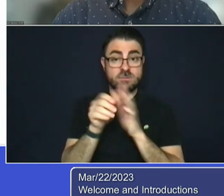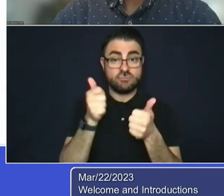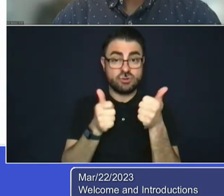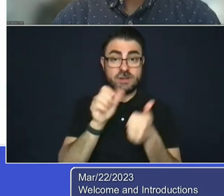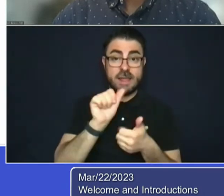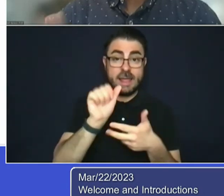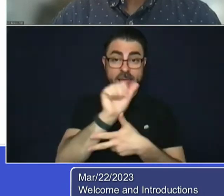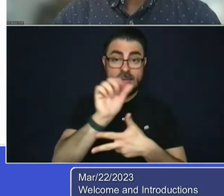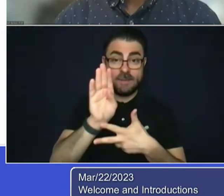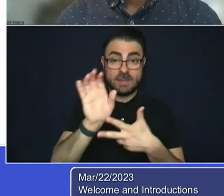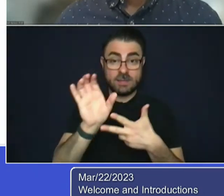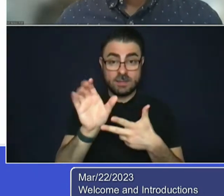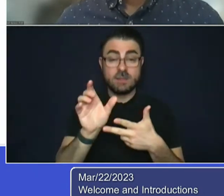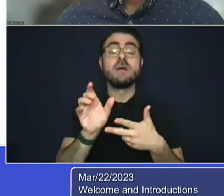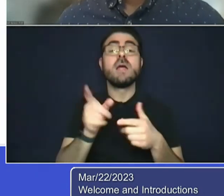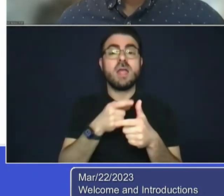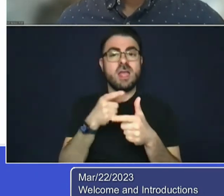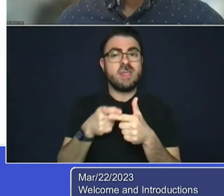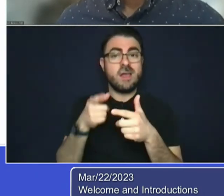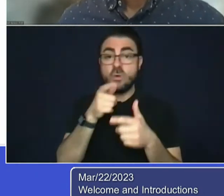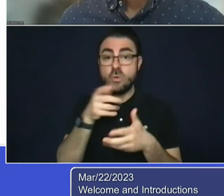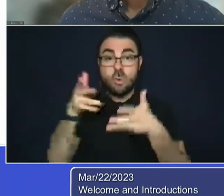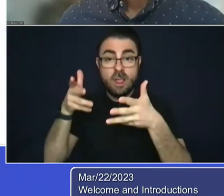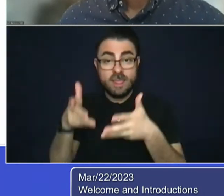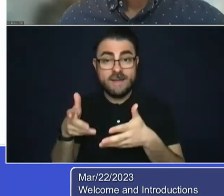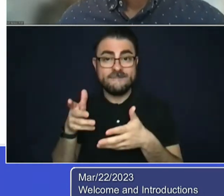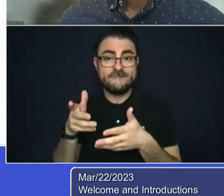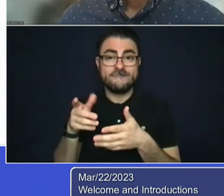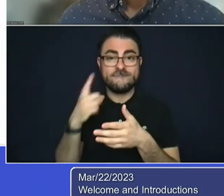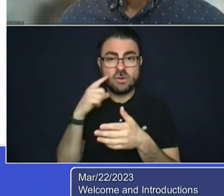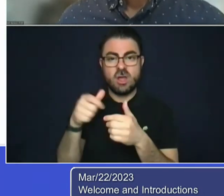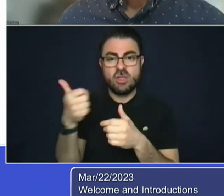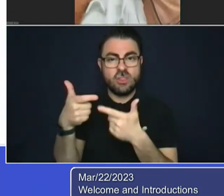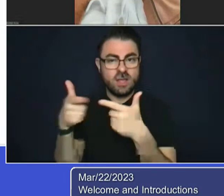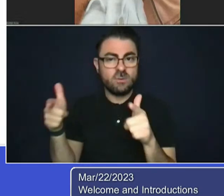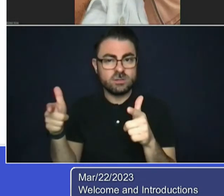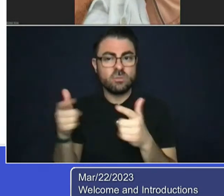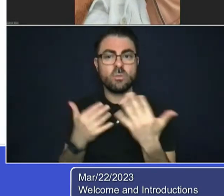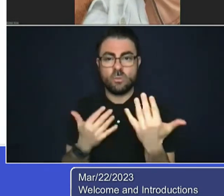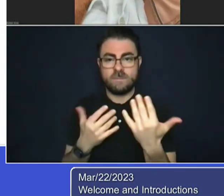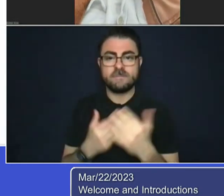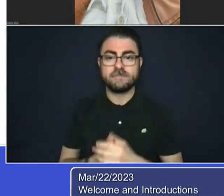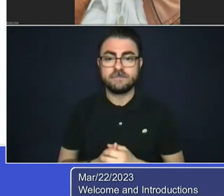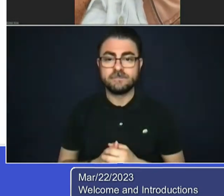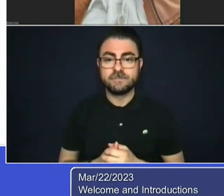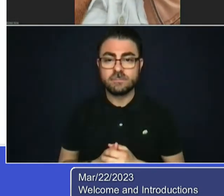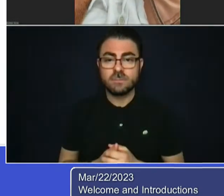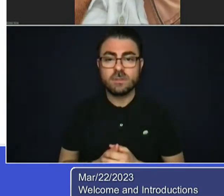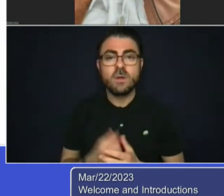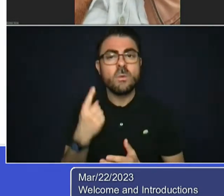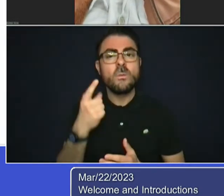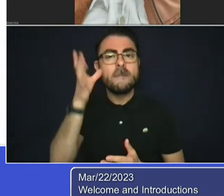LET'S SEND THOSE THAT HAVE SELECTED THEIR BREAKOUT ROOMS